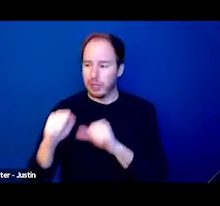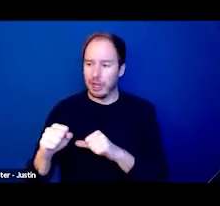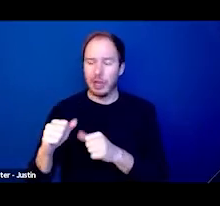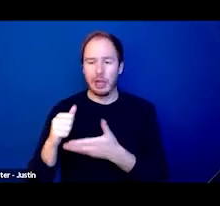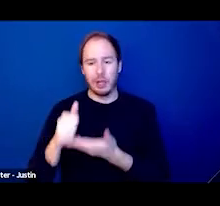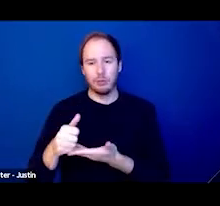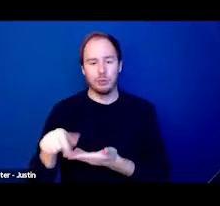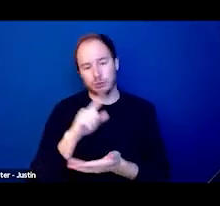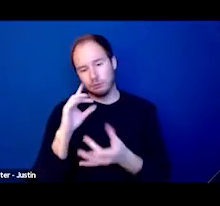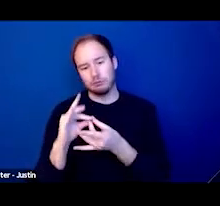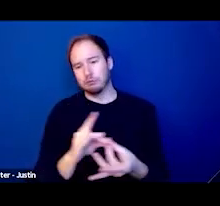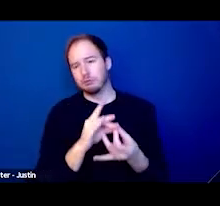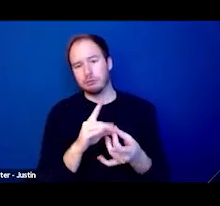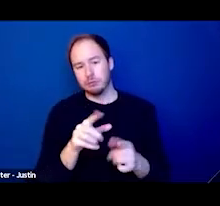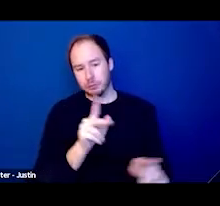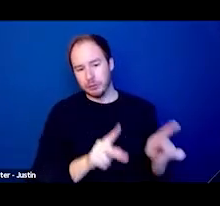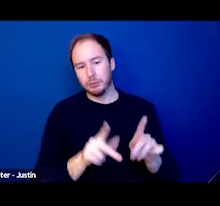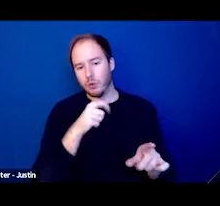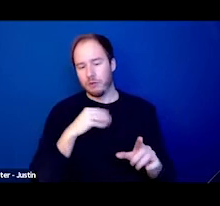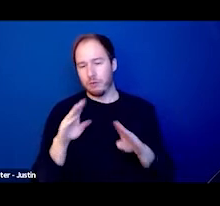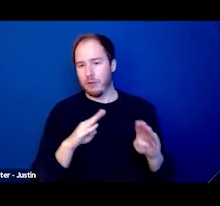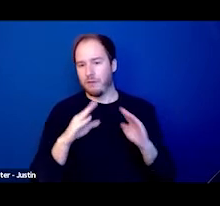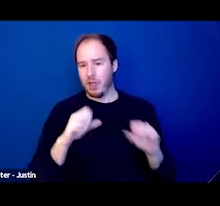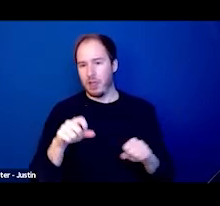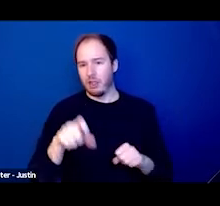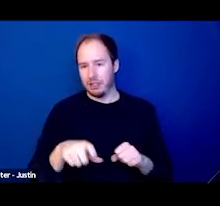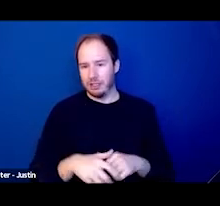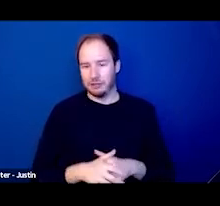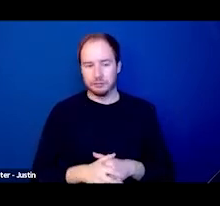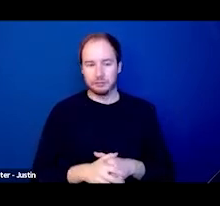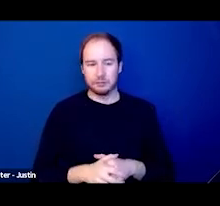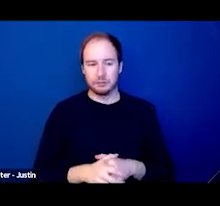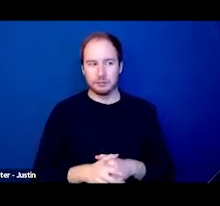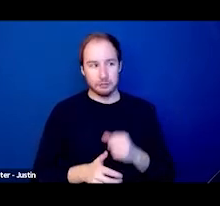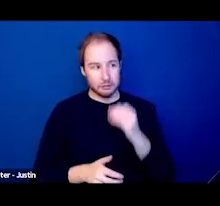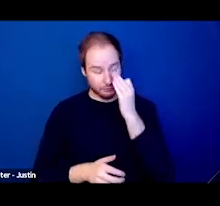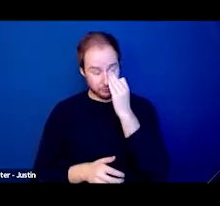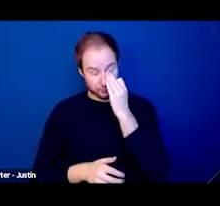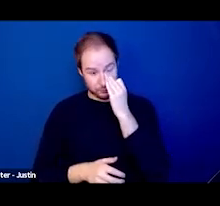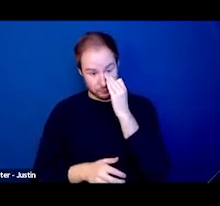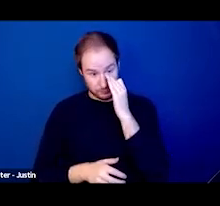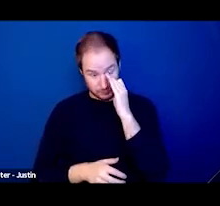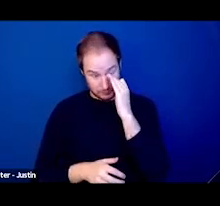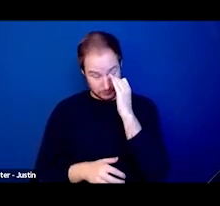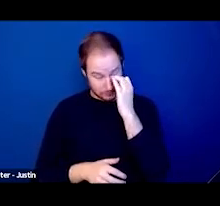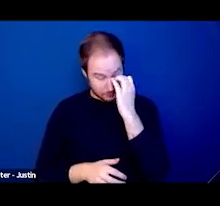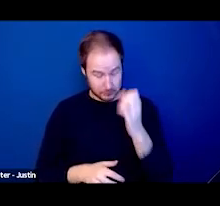with the focus on serving people with behavioral health needs. So I am going to now get us started